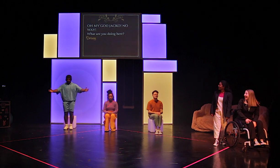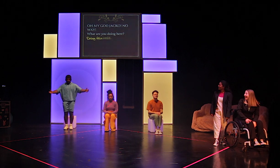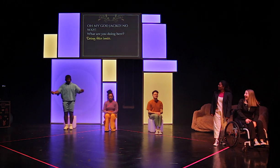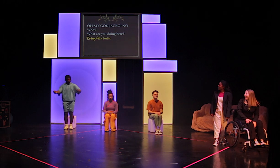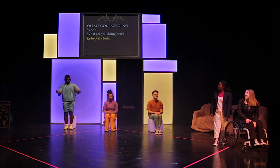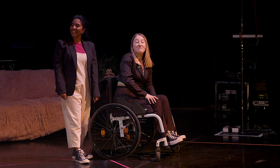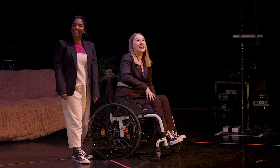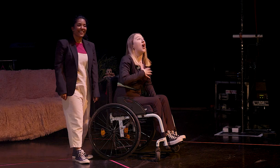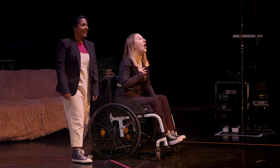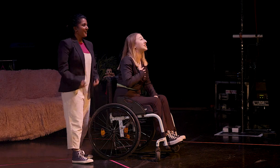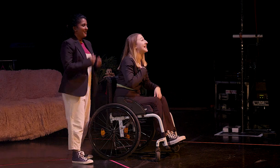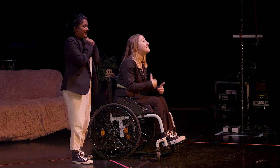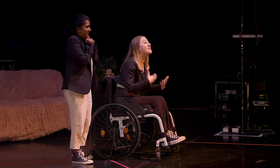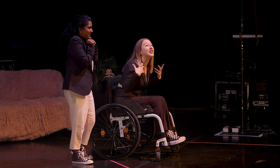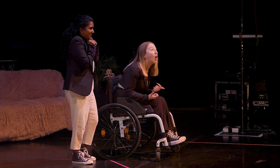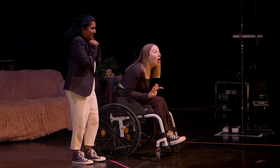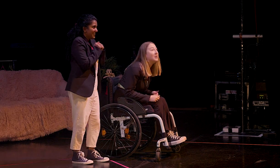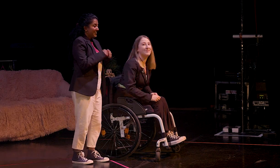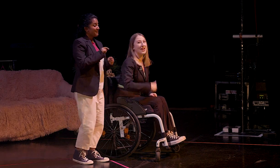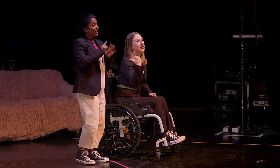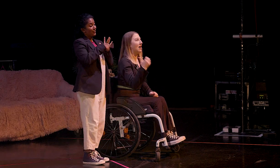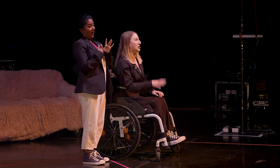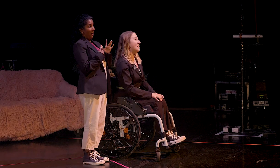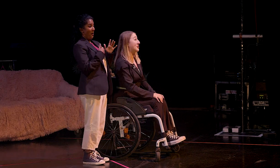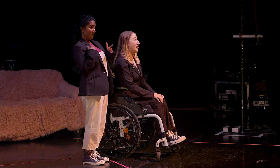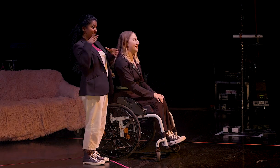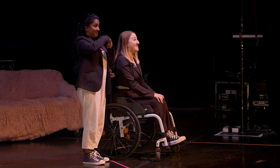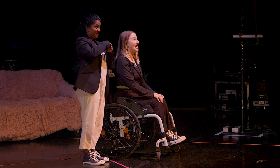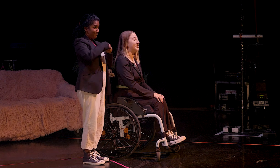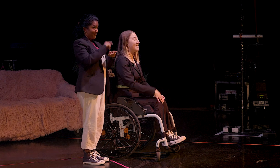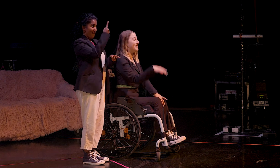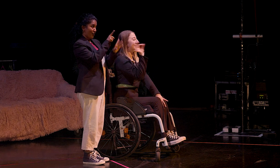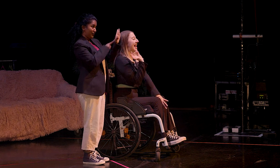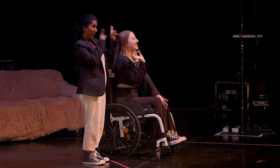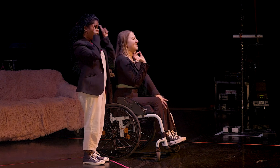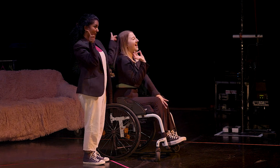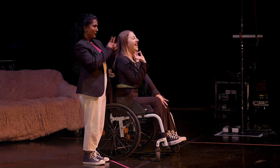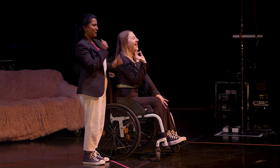Doing this. - Me heart is in me gob. Jacko was on my course in first year, fit as fuck.